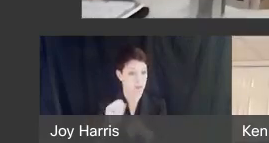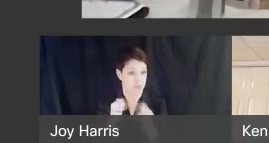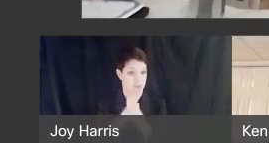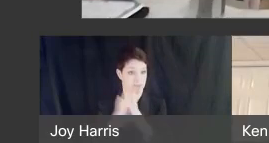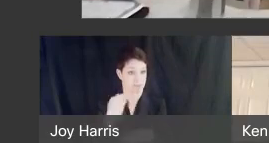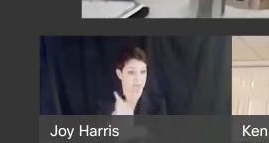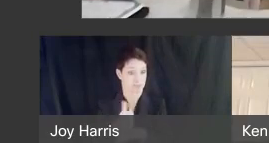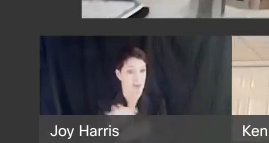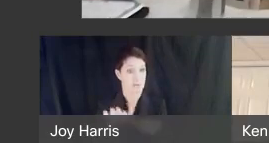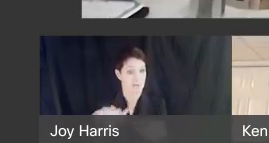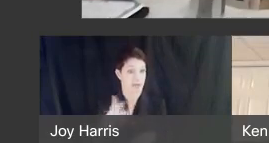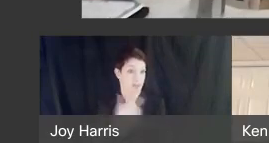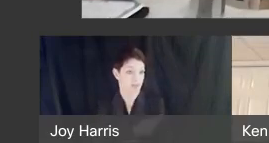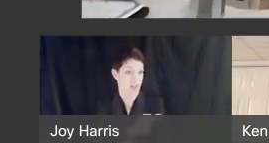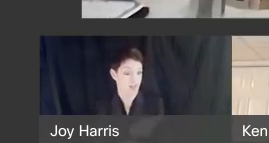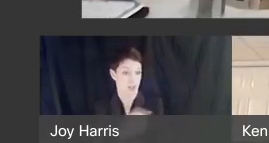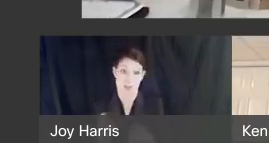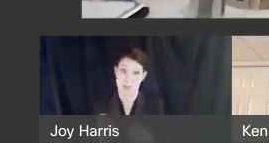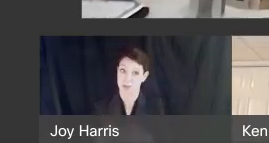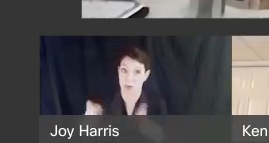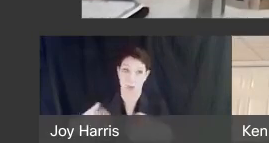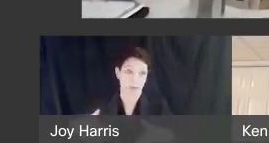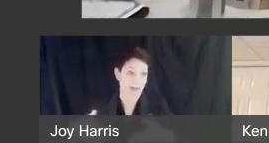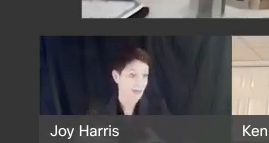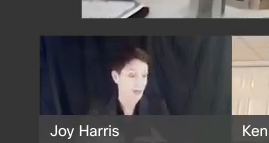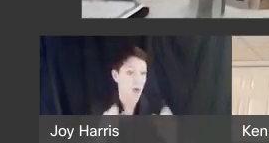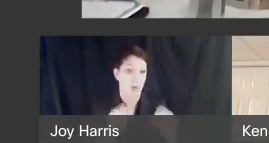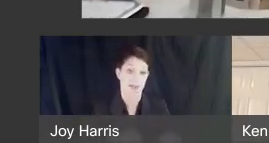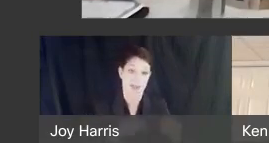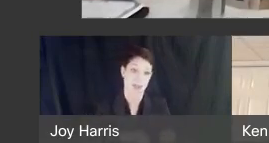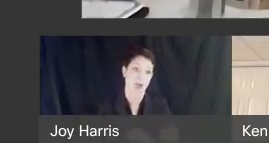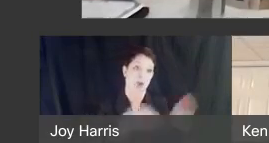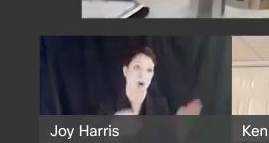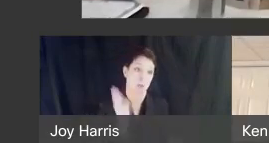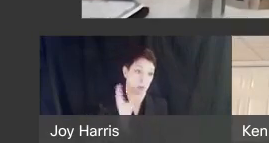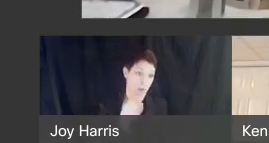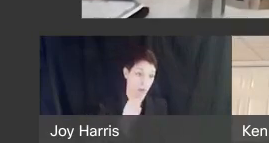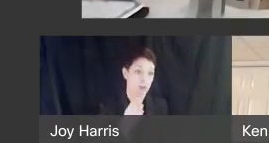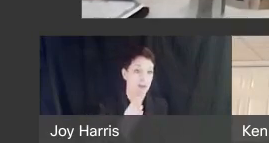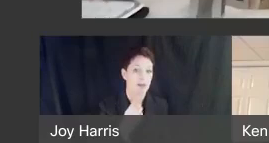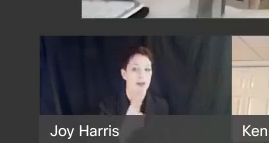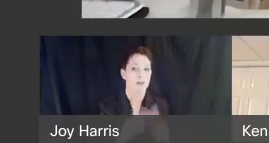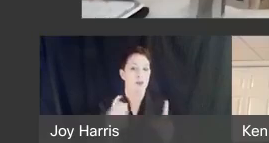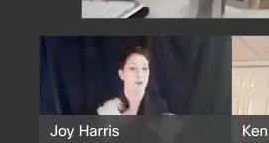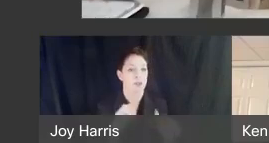they're open yet or simply potential sites, and what we're all doing with mobile vaccination,